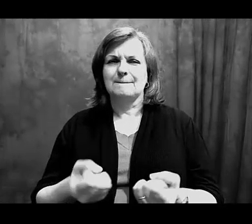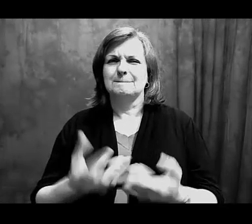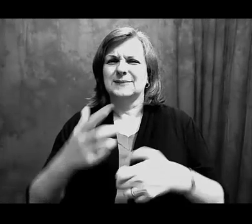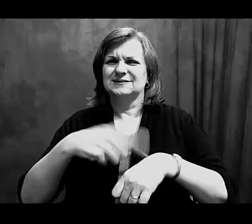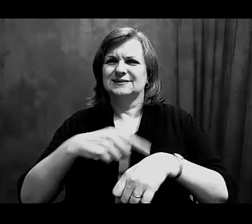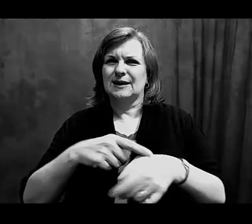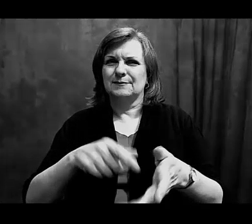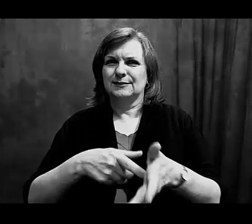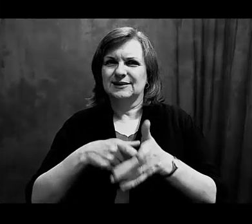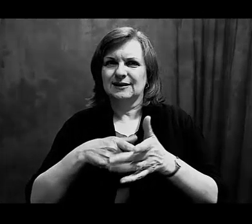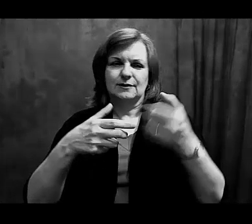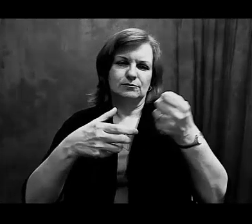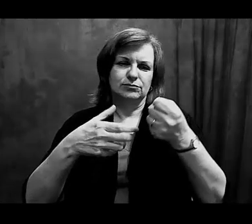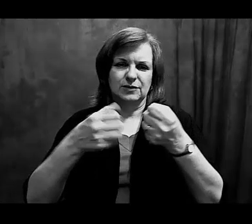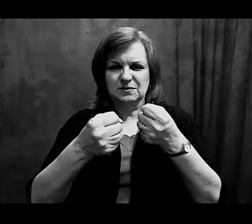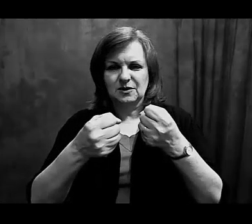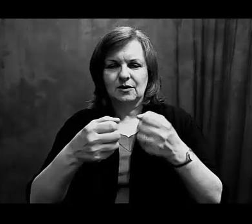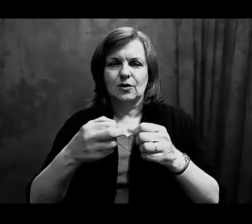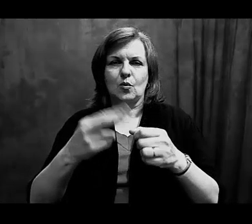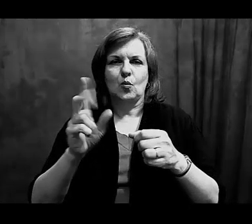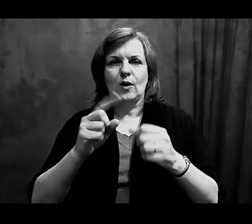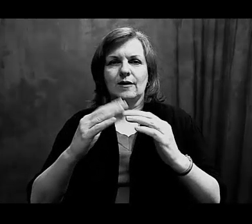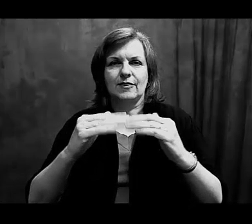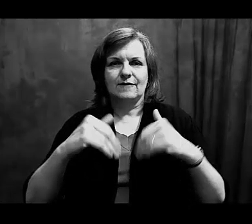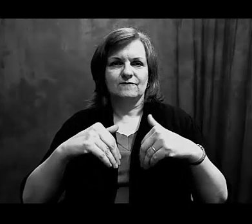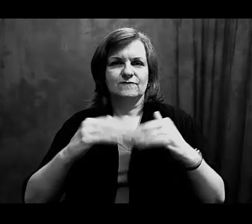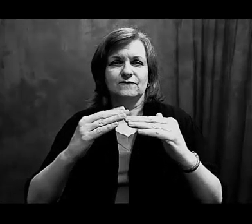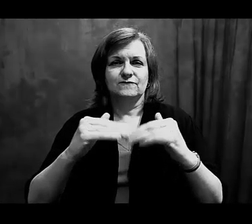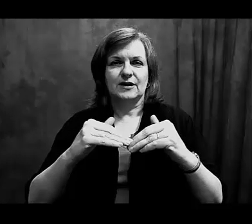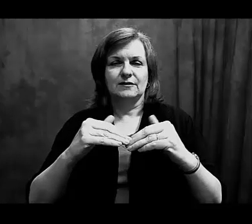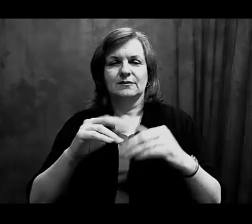atria atria ventricle ventricle - so its actually measuring